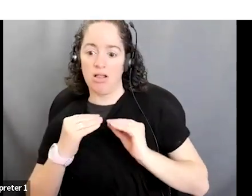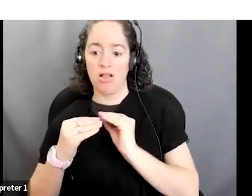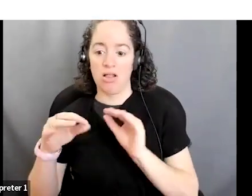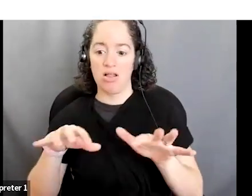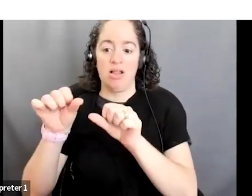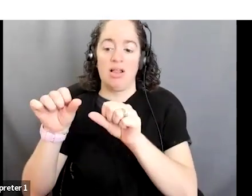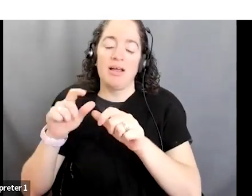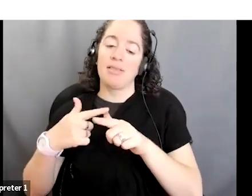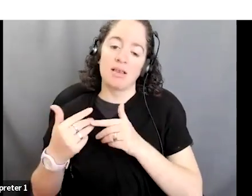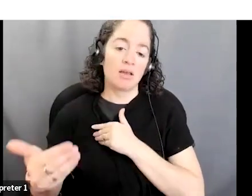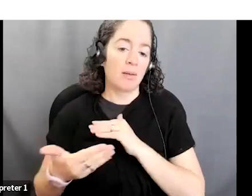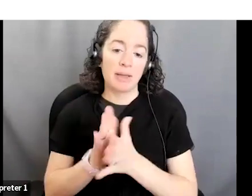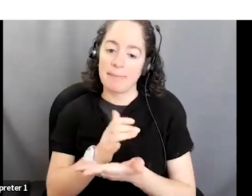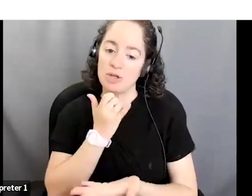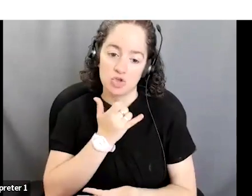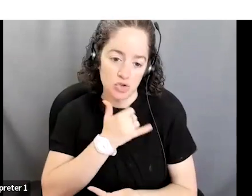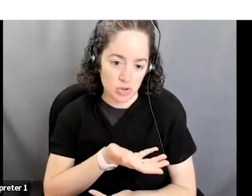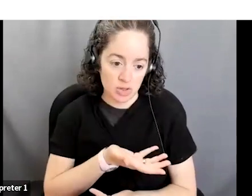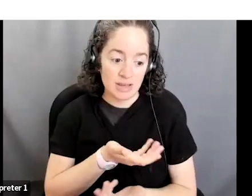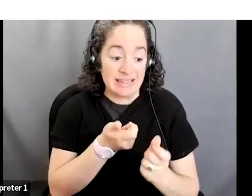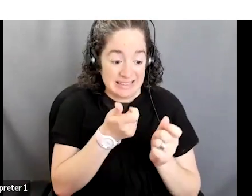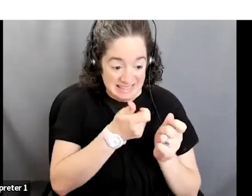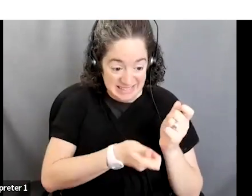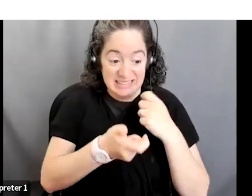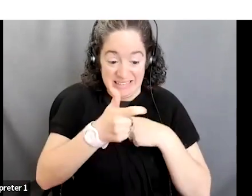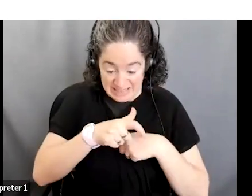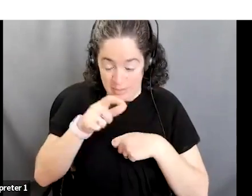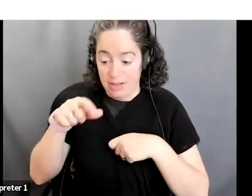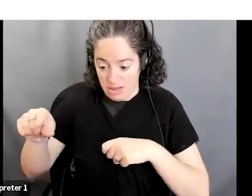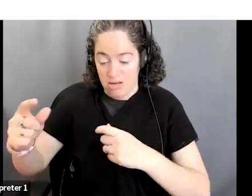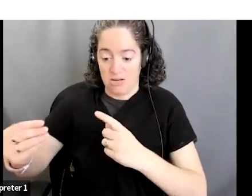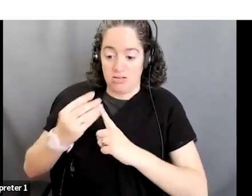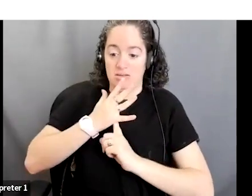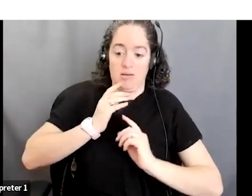Every single one that made modifications ended up causing issues somewhere.